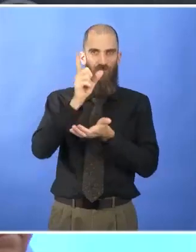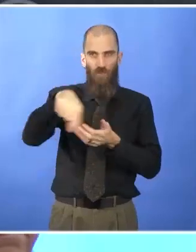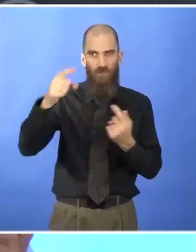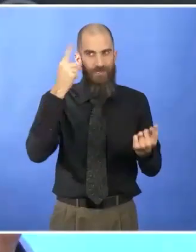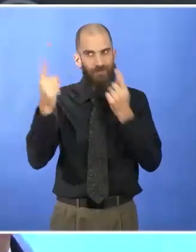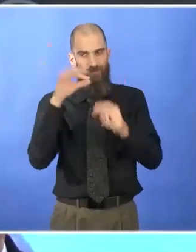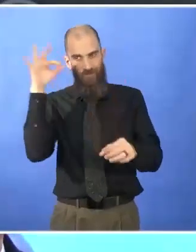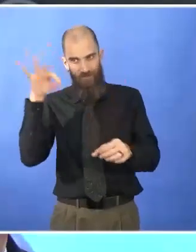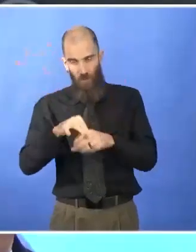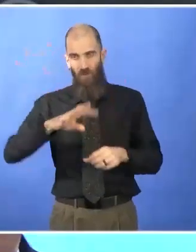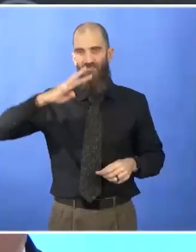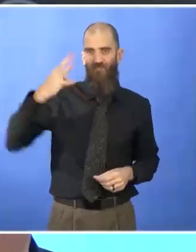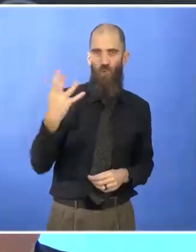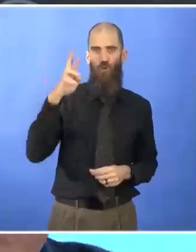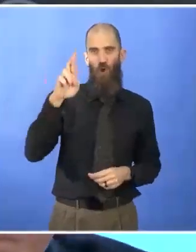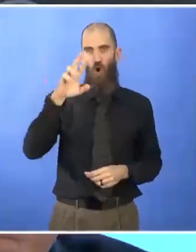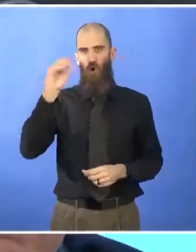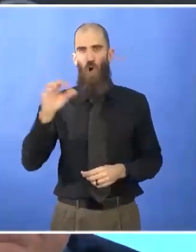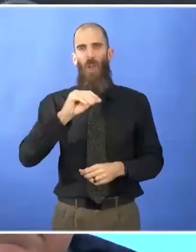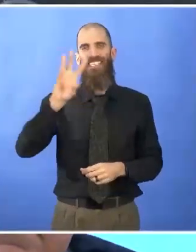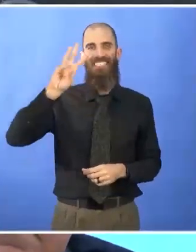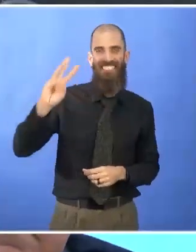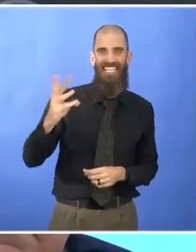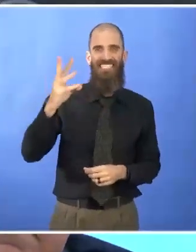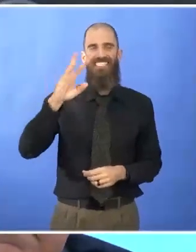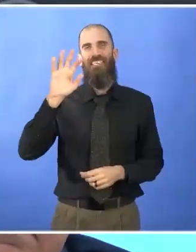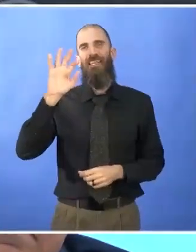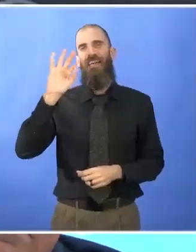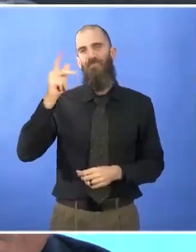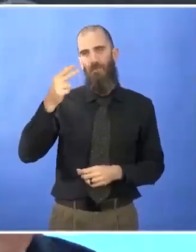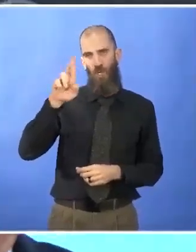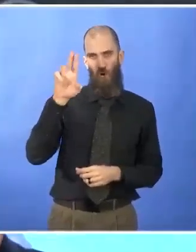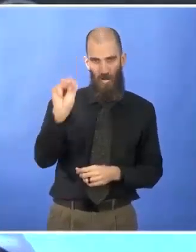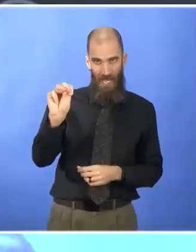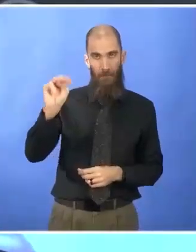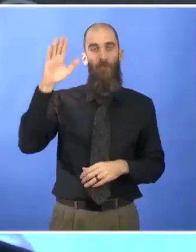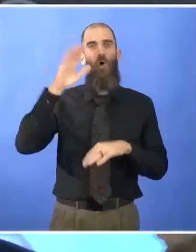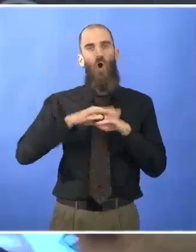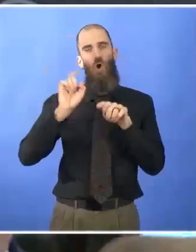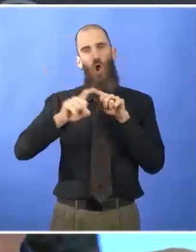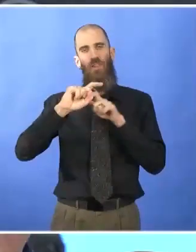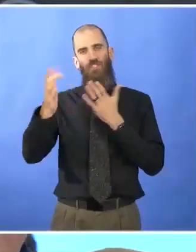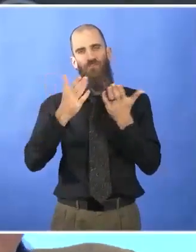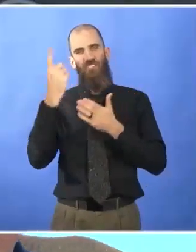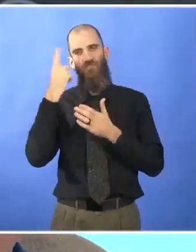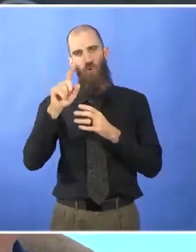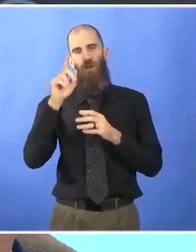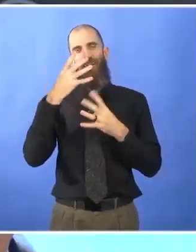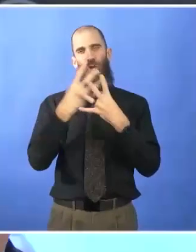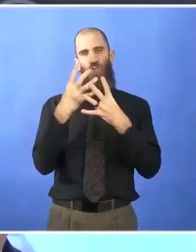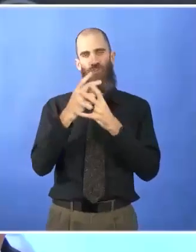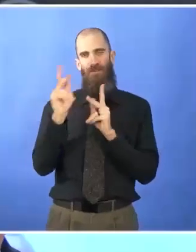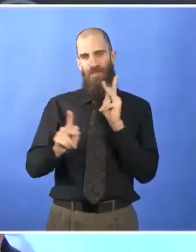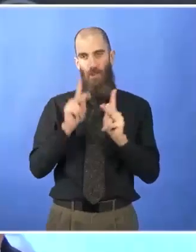CALLING SERVICES FOR INCARCERATED PEOPLE. IF ADOPTED, IT WOULD IMPROVE ACCESS TO COMMUNICATION